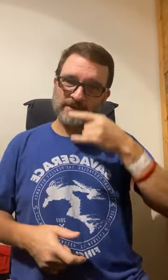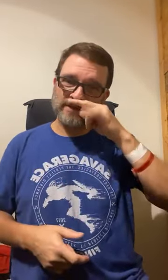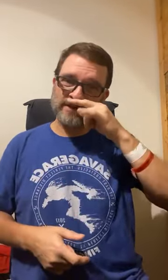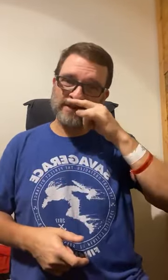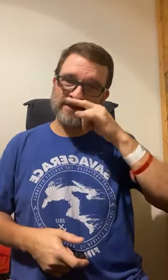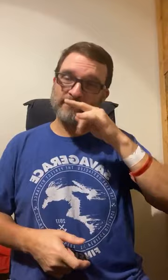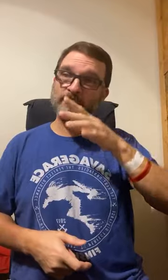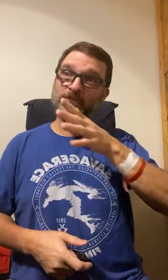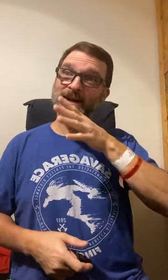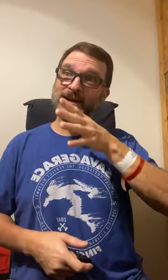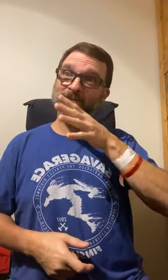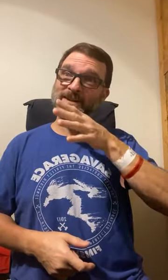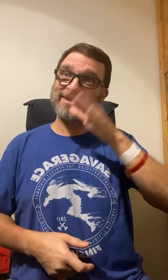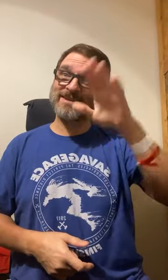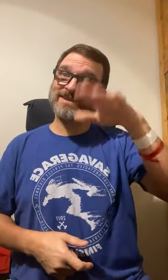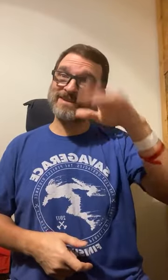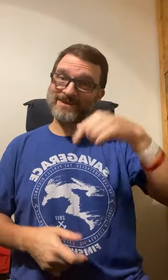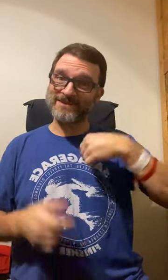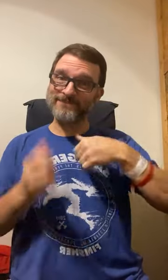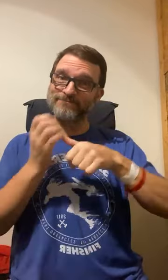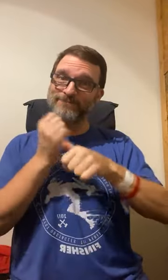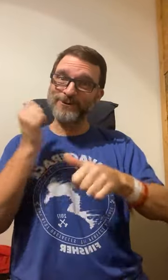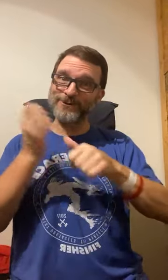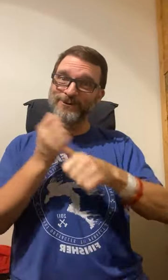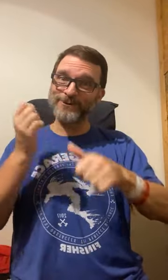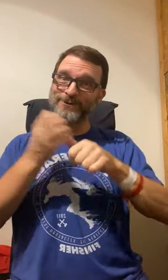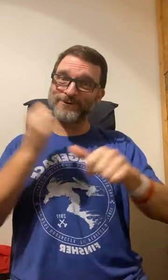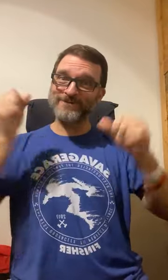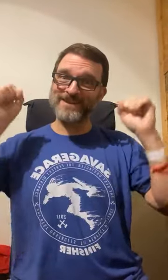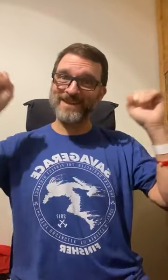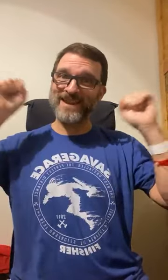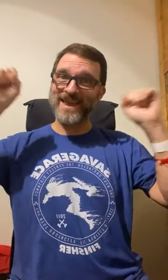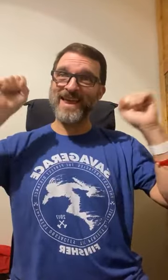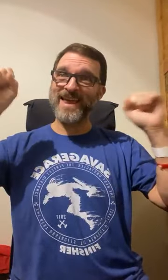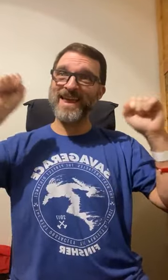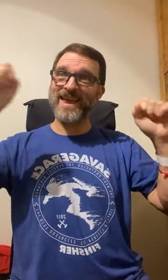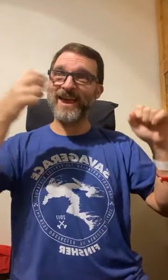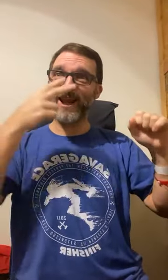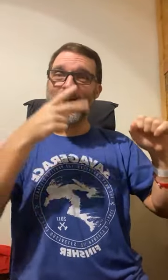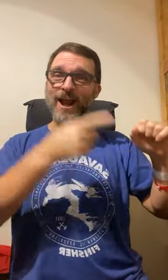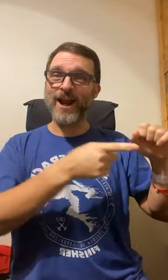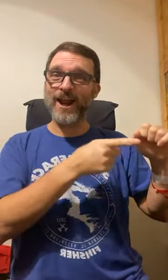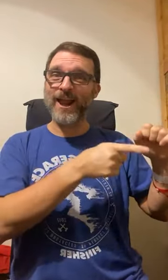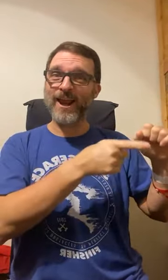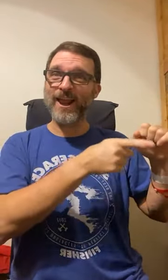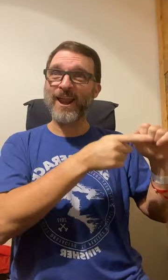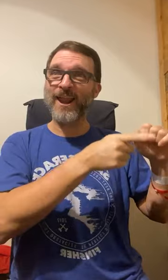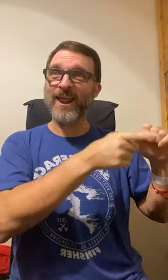I felt like I was a little kid telling "Mommy! Guess what! I pooped! YAY!! Go and see!!! "